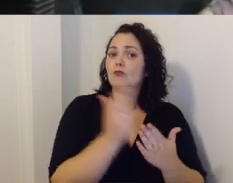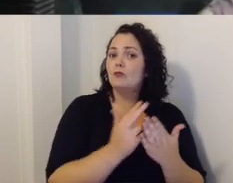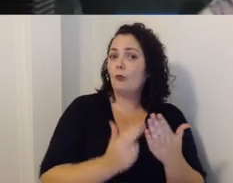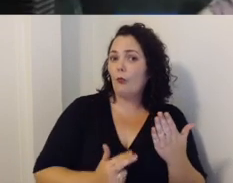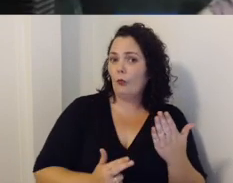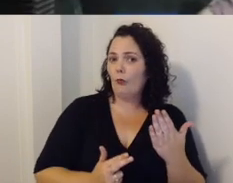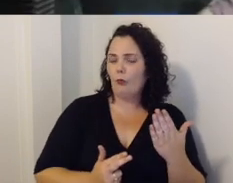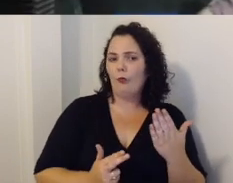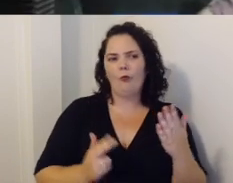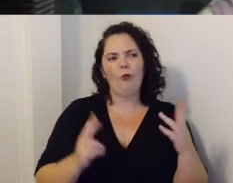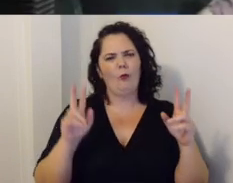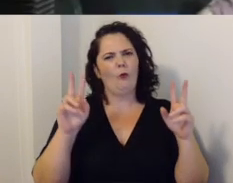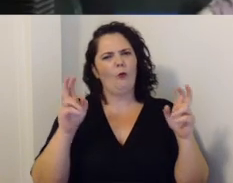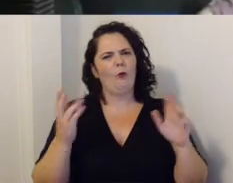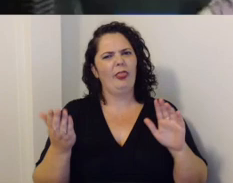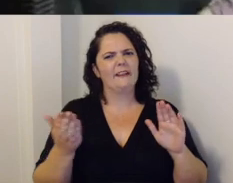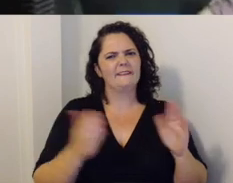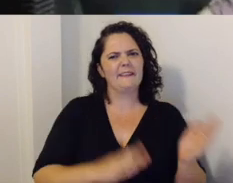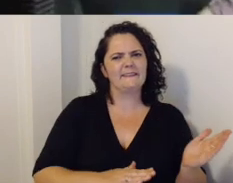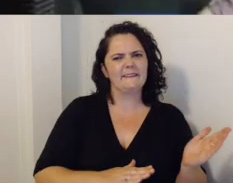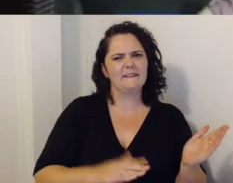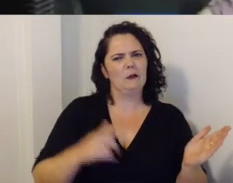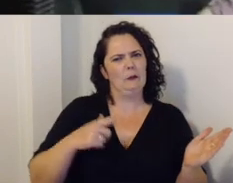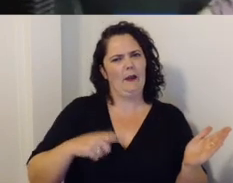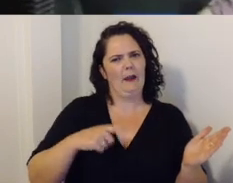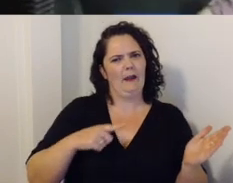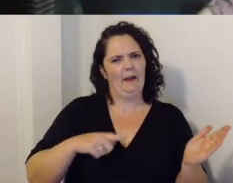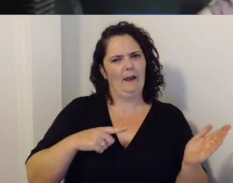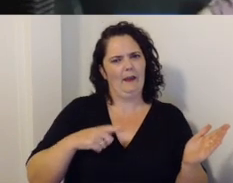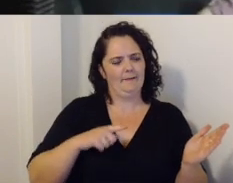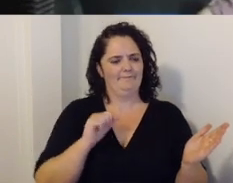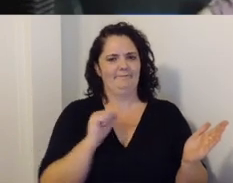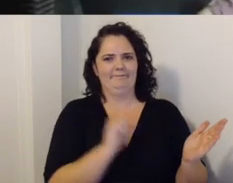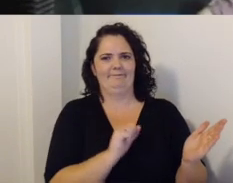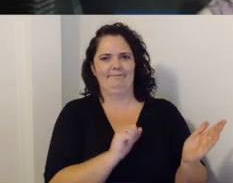the Dead because we're really looking at methods and techniques of drawing methods methods and